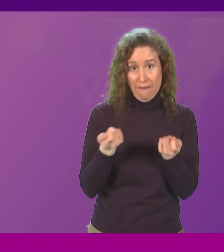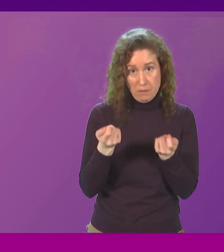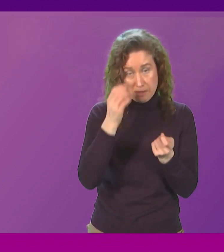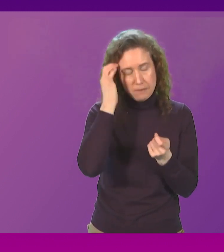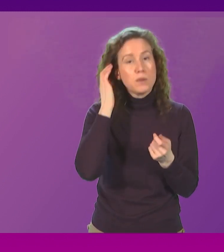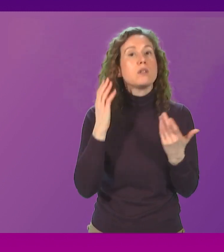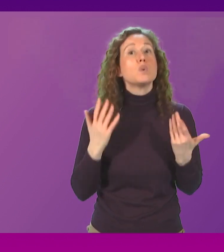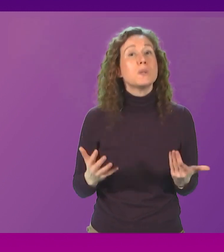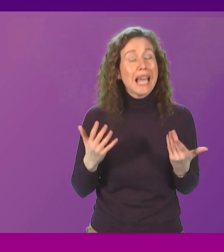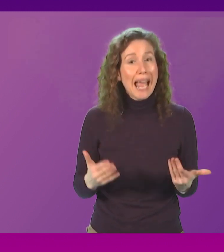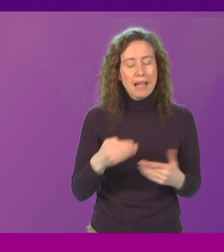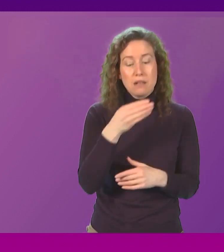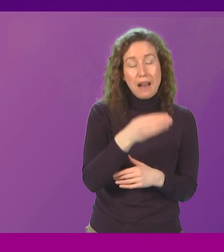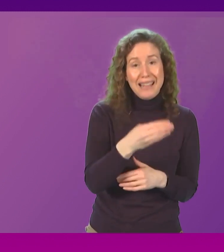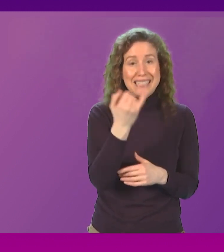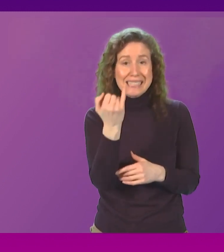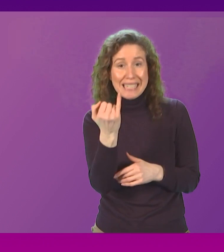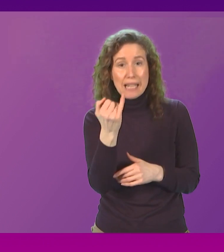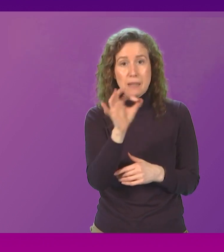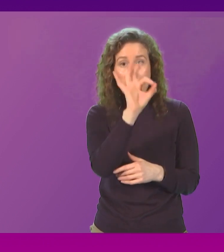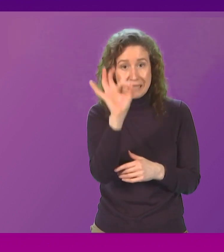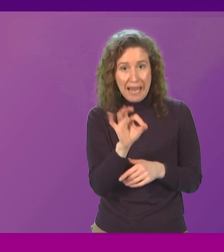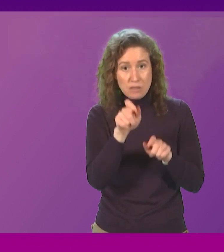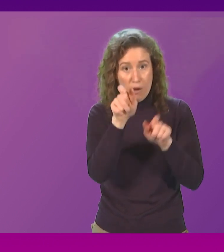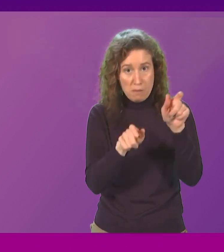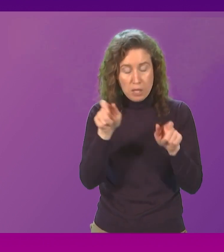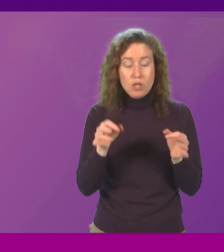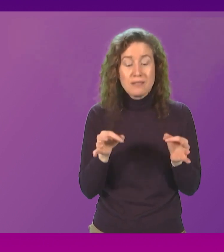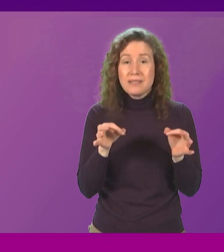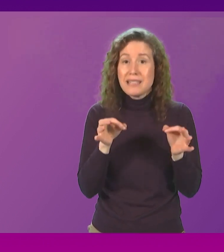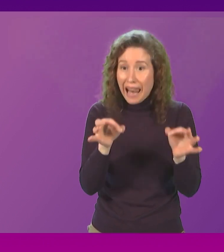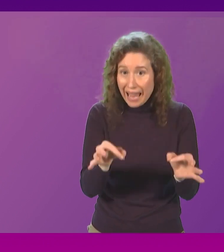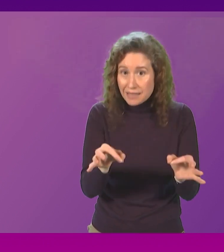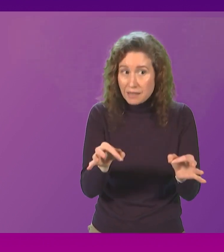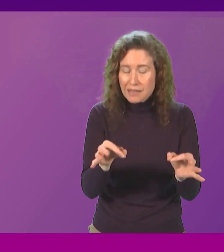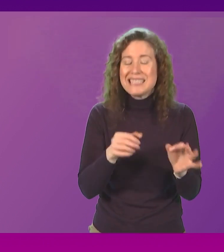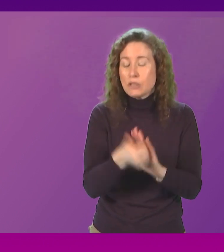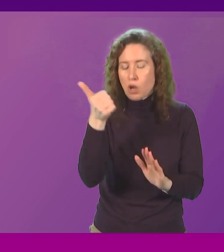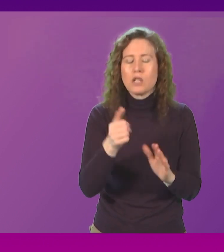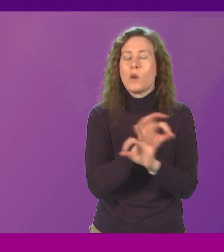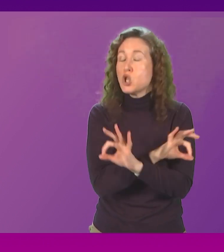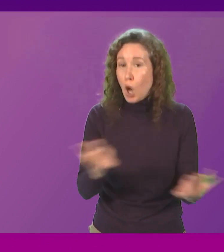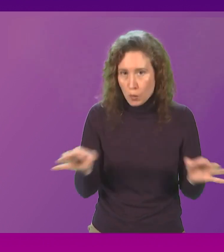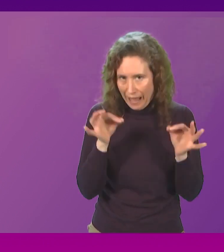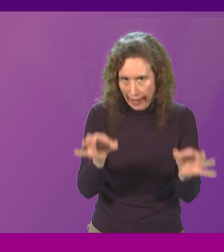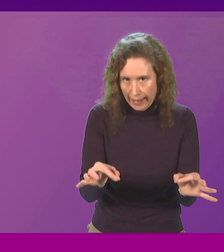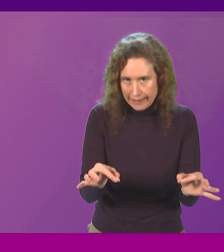Today, 96 per cent of patients are discharged with no delay whatsoever.